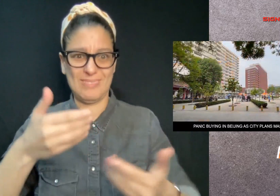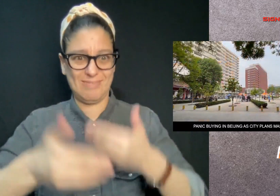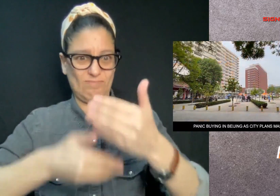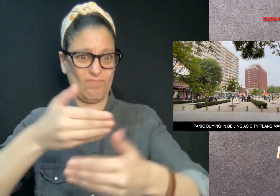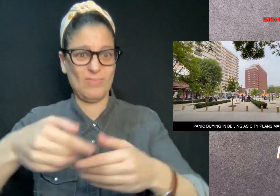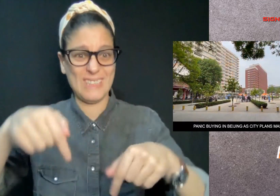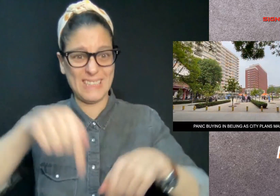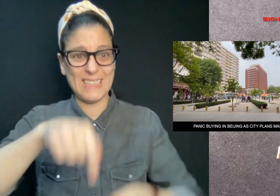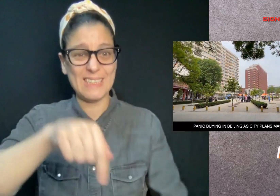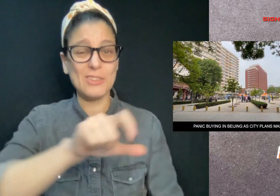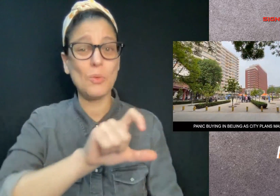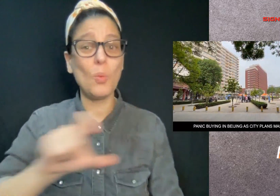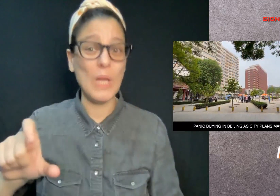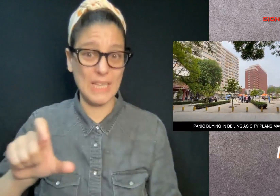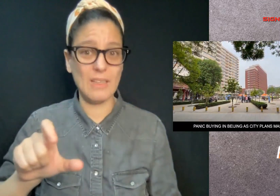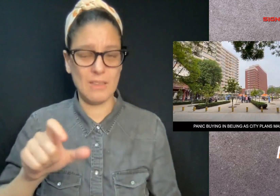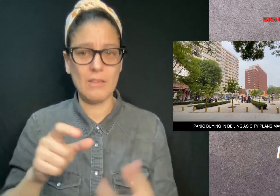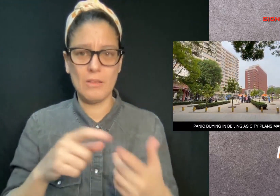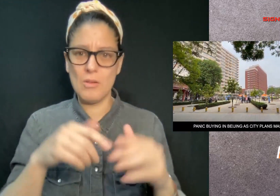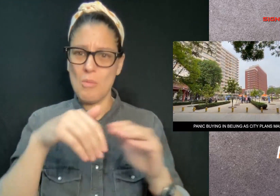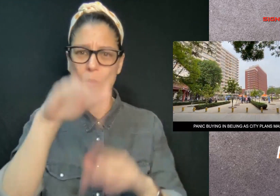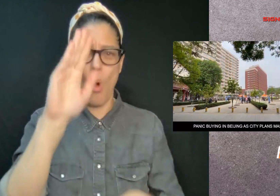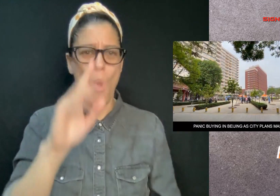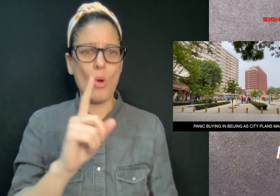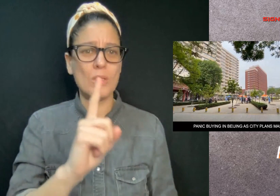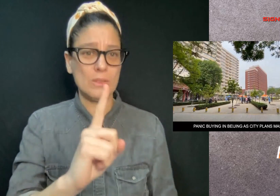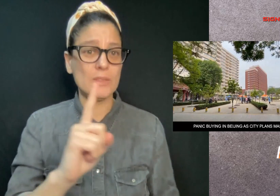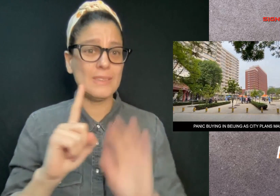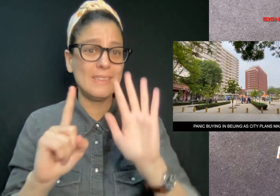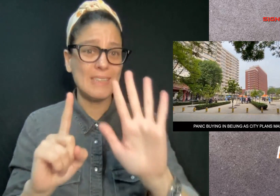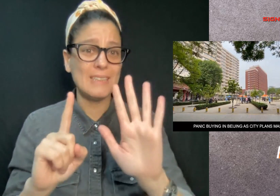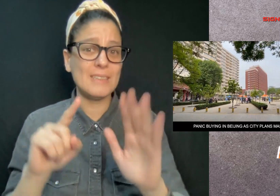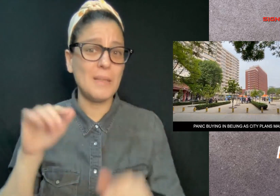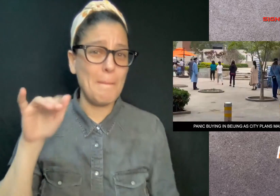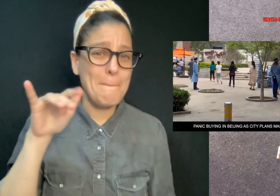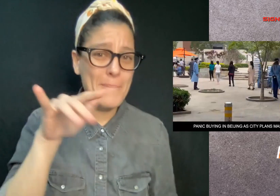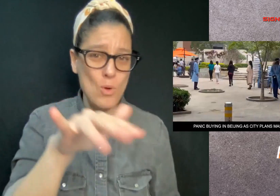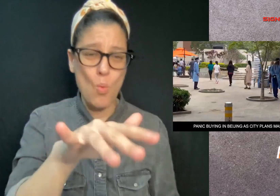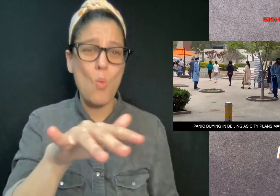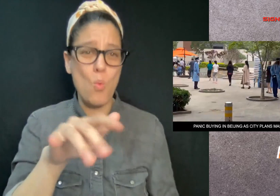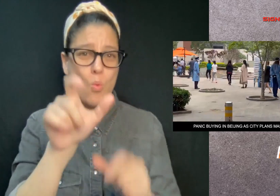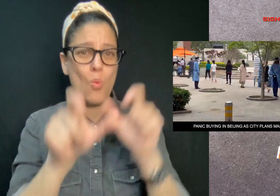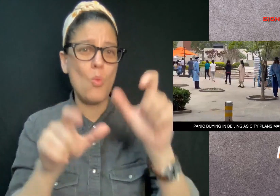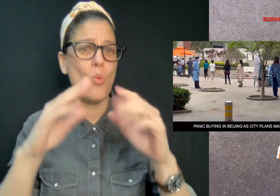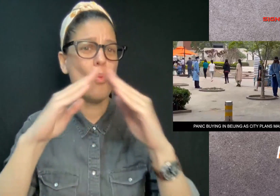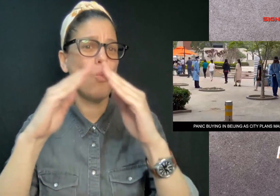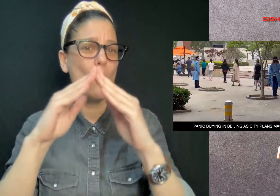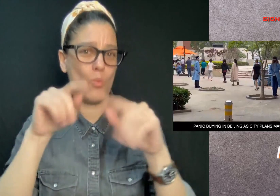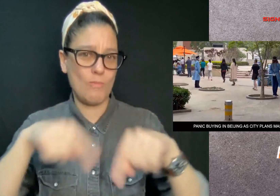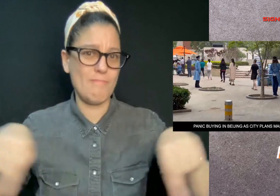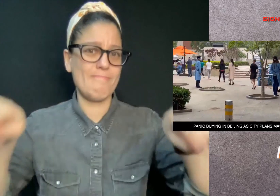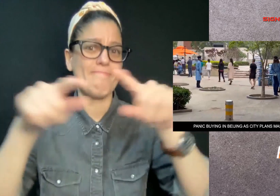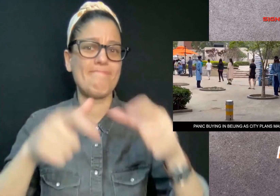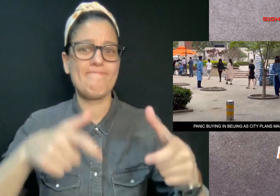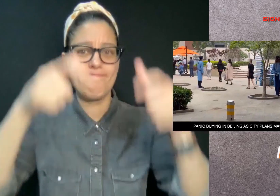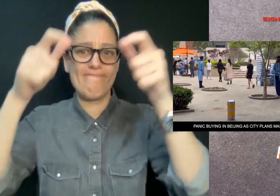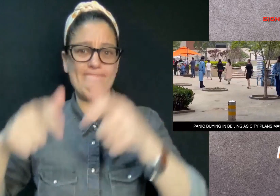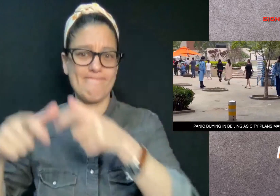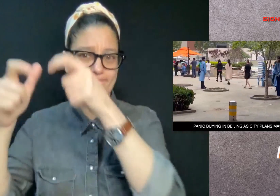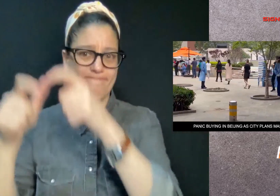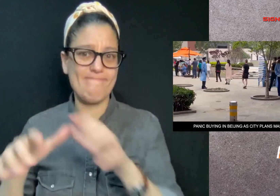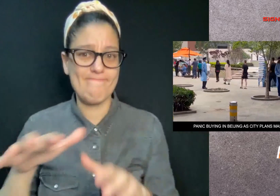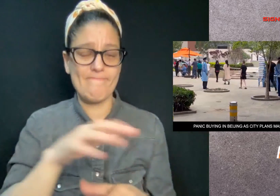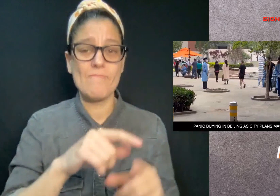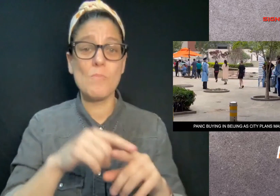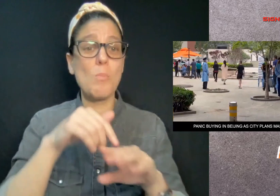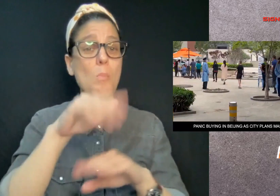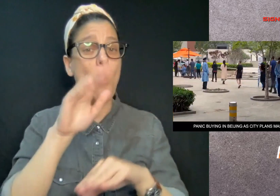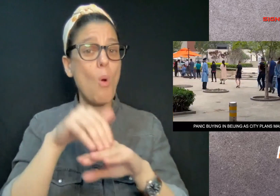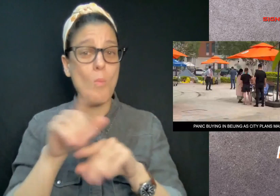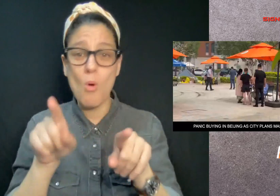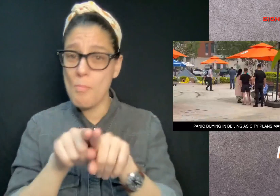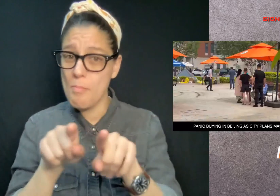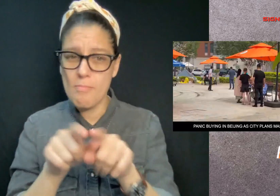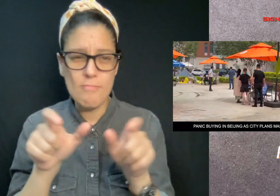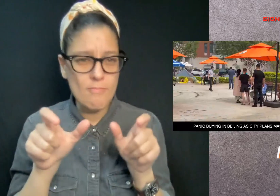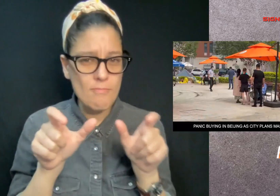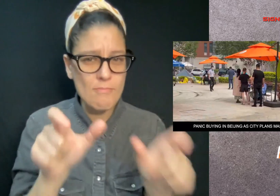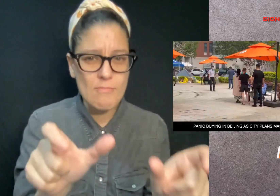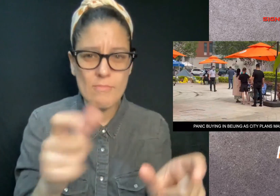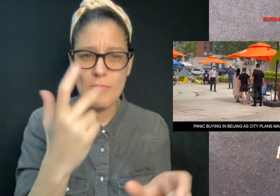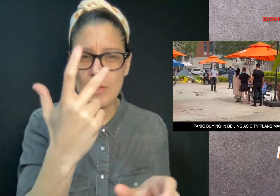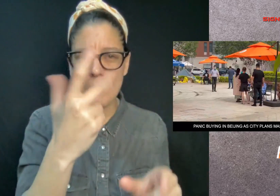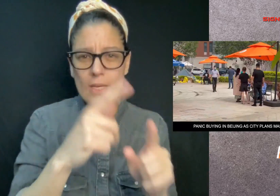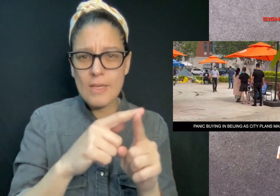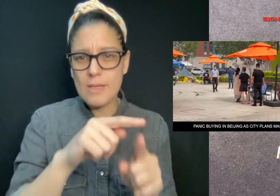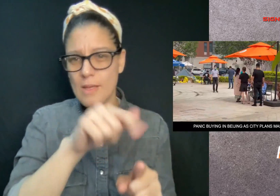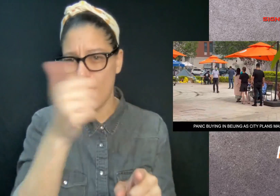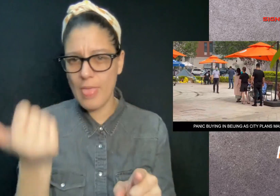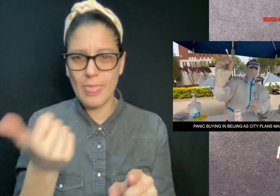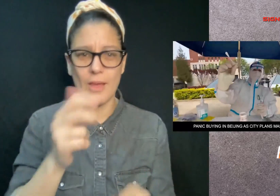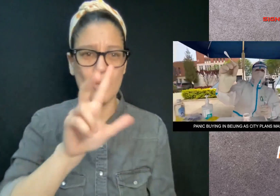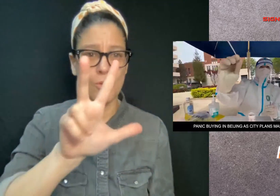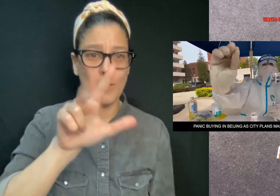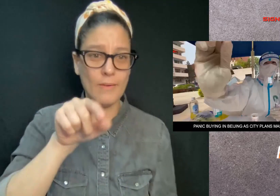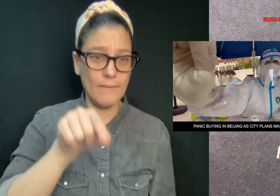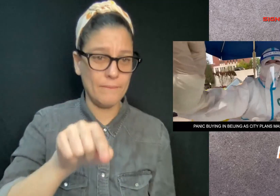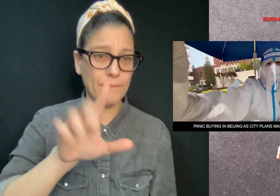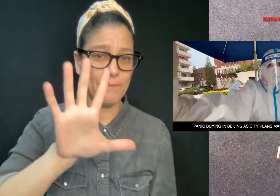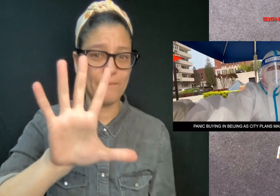three rounds of covid PCR testing started this week for another 16 million residents